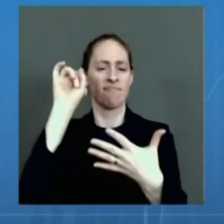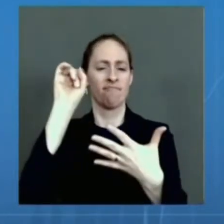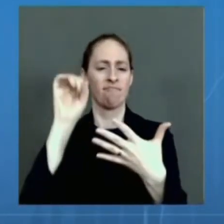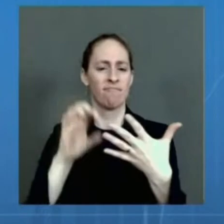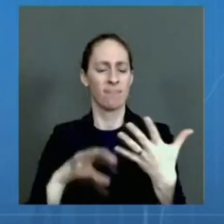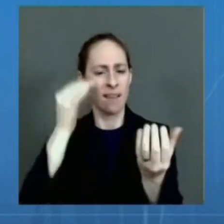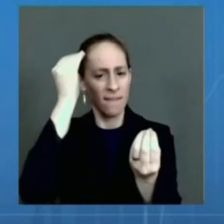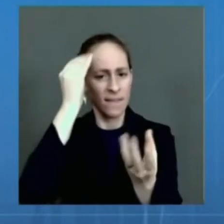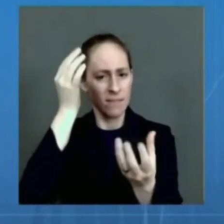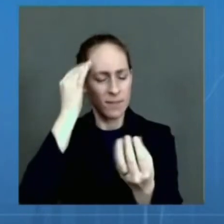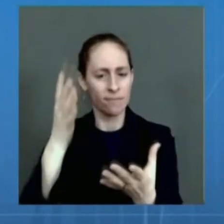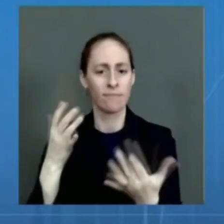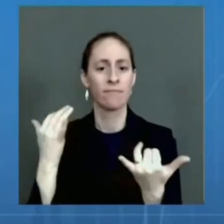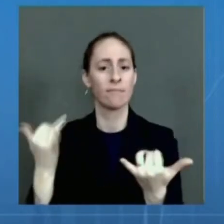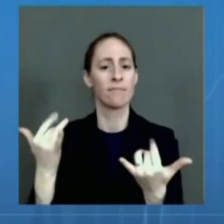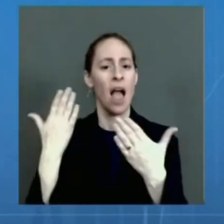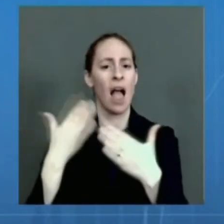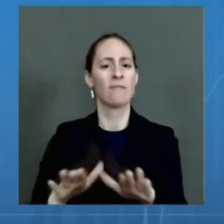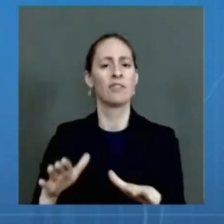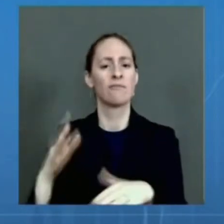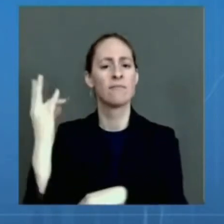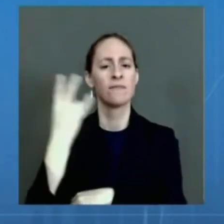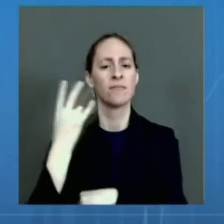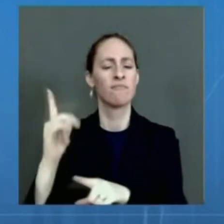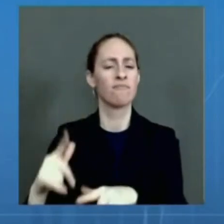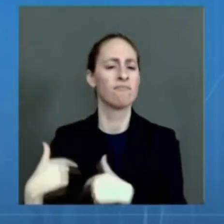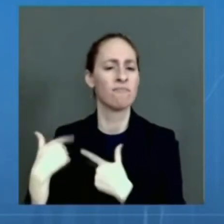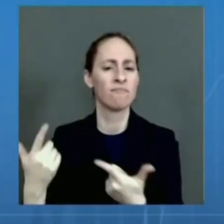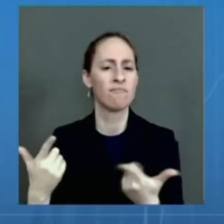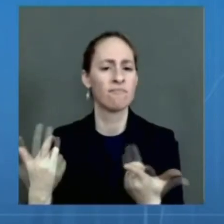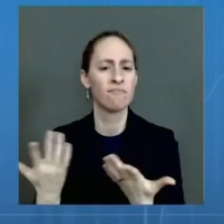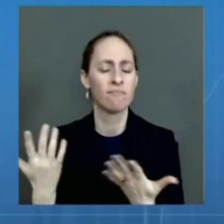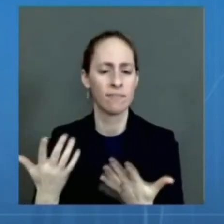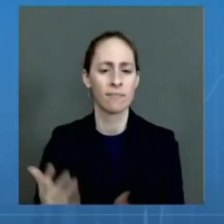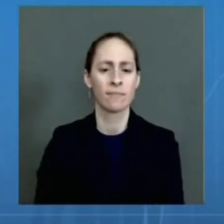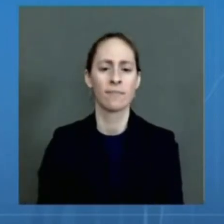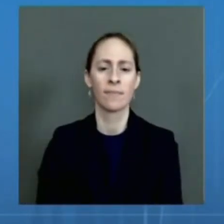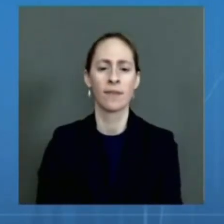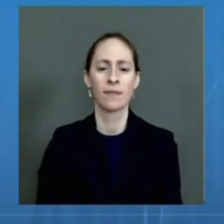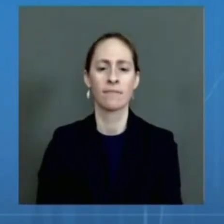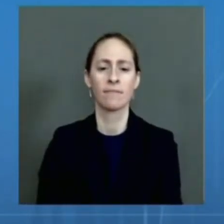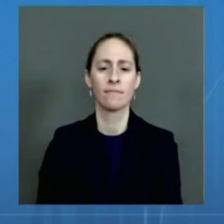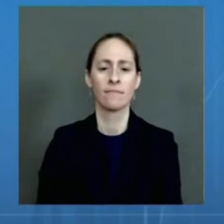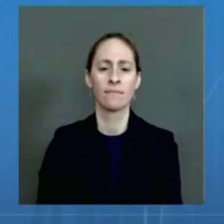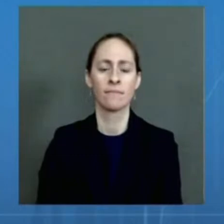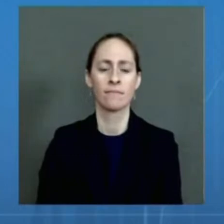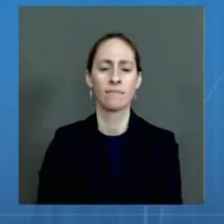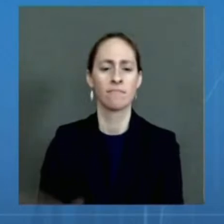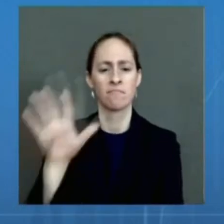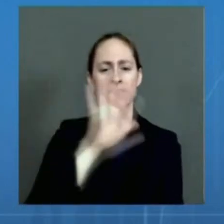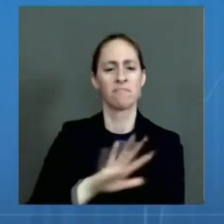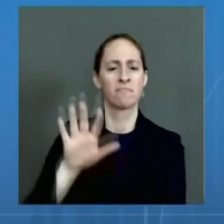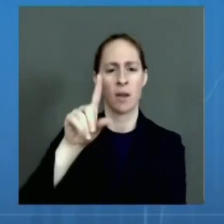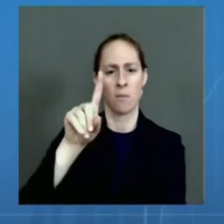YOU THROUGH TODAY'S DATA. THE CURRENT SEVEN-DAY DAILY AVERAGE OF CASES IS AT ABOUT